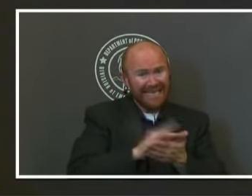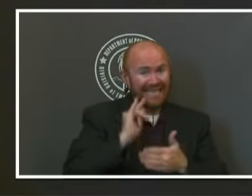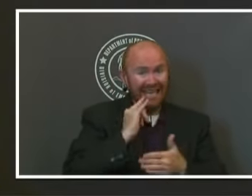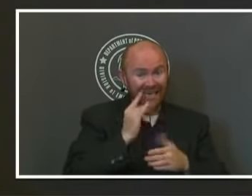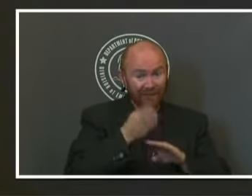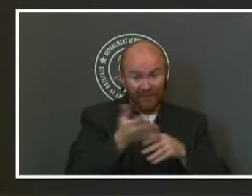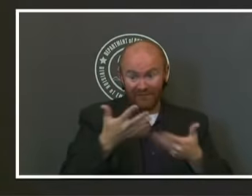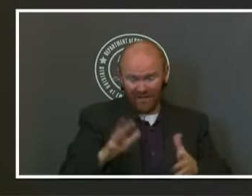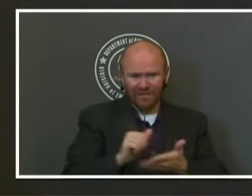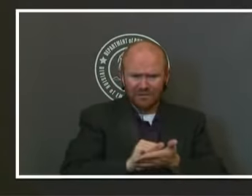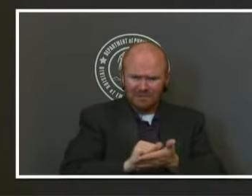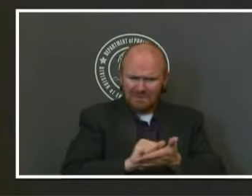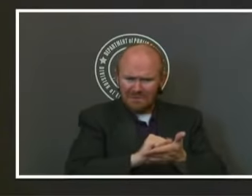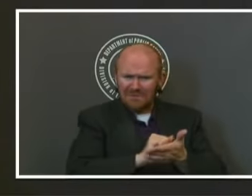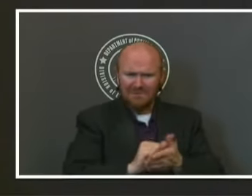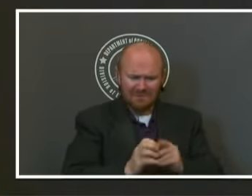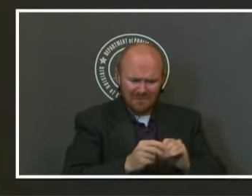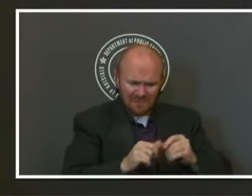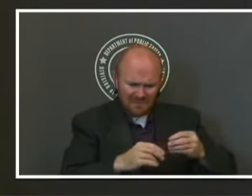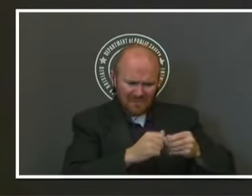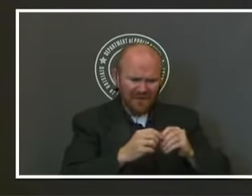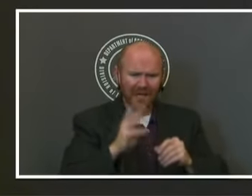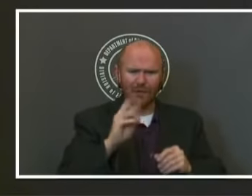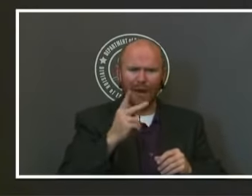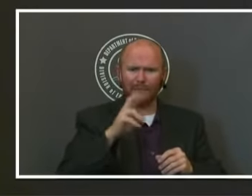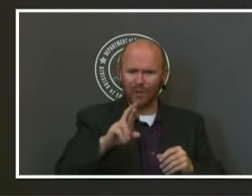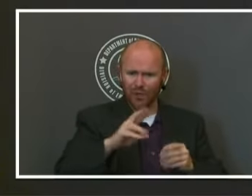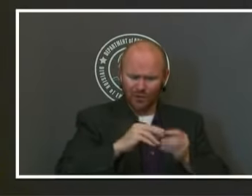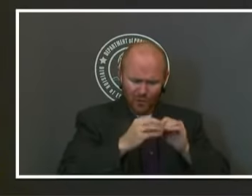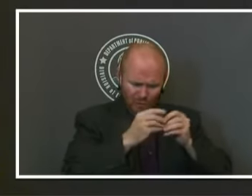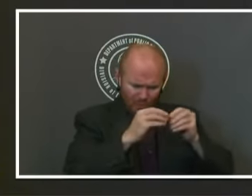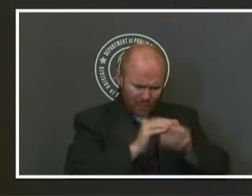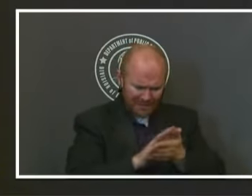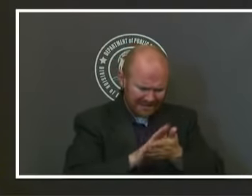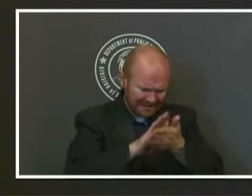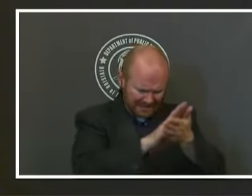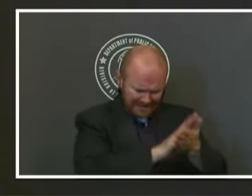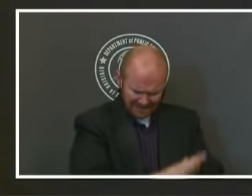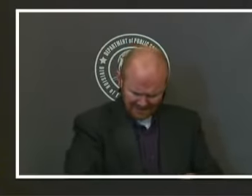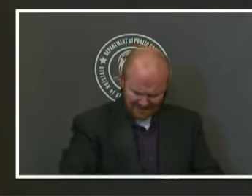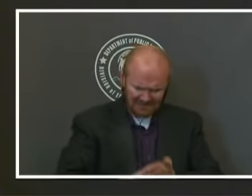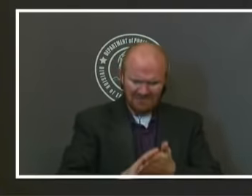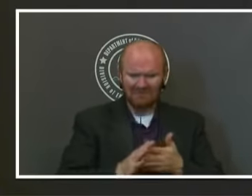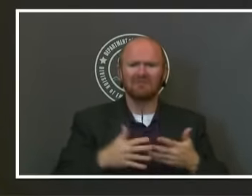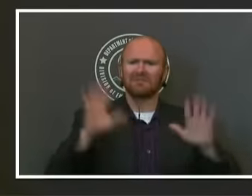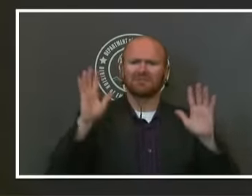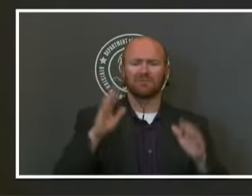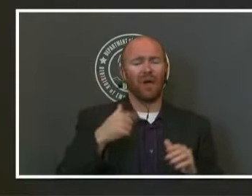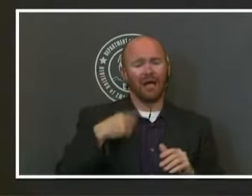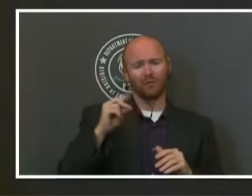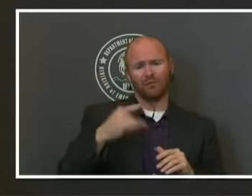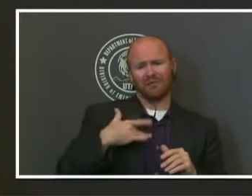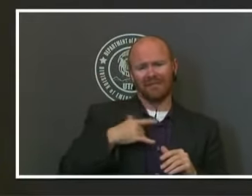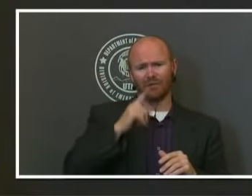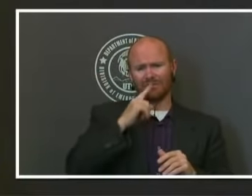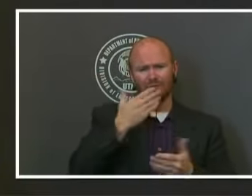feel safe and they need to sanitize rappers they can do so